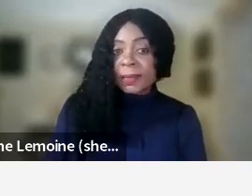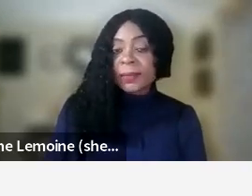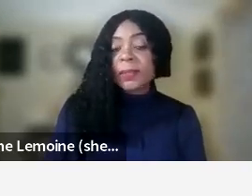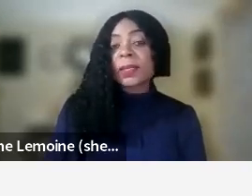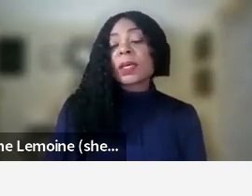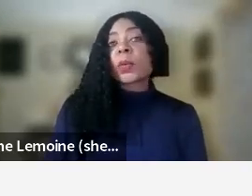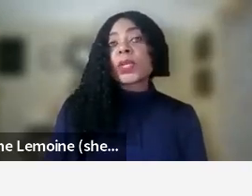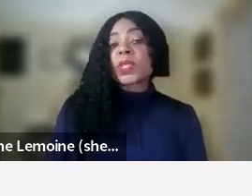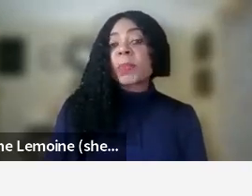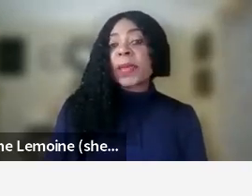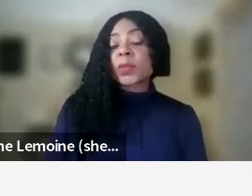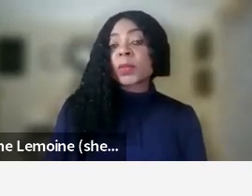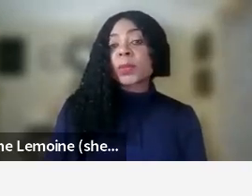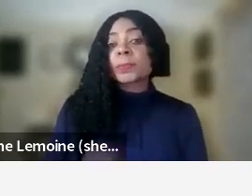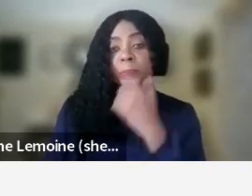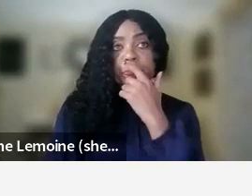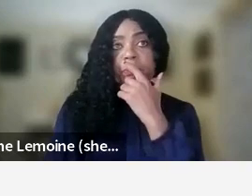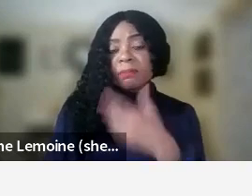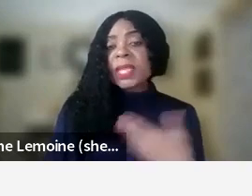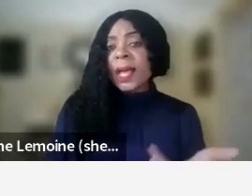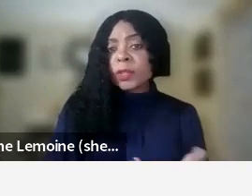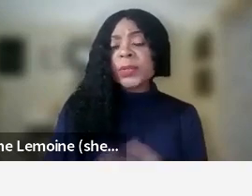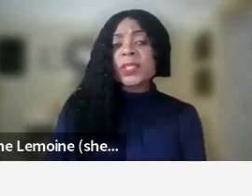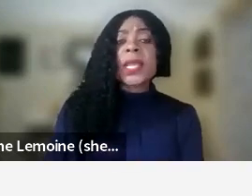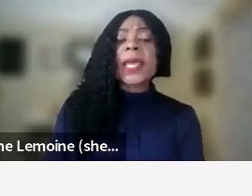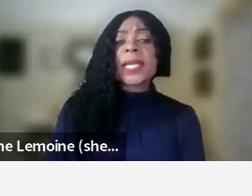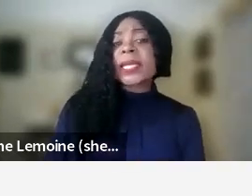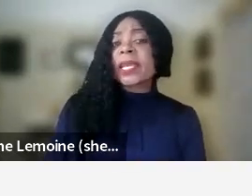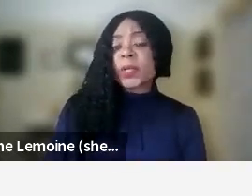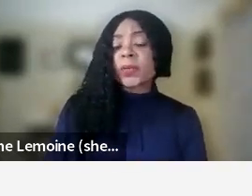flavor of some of the electrification-specific projects we funded through our DERA Program. So